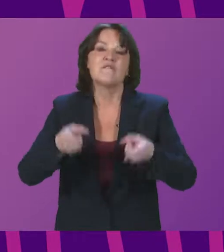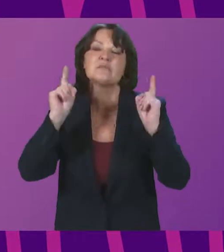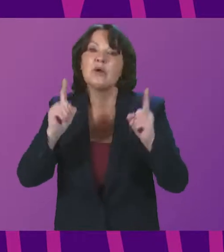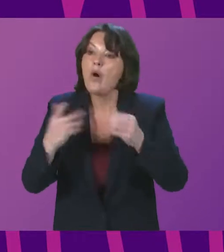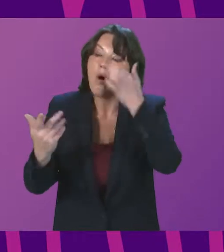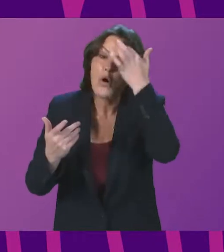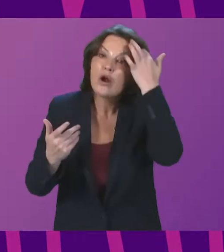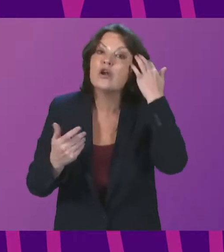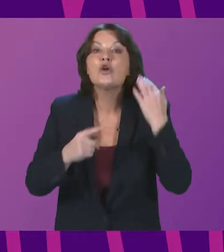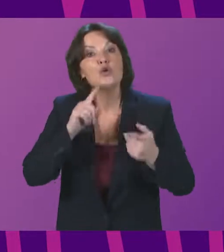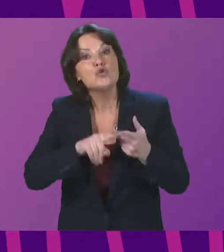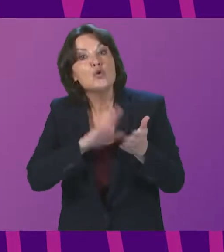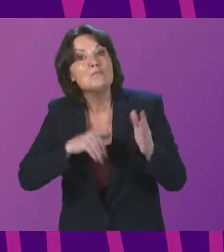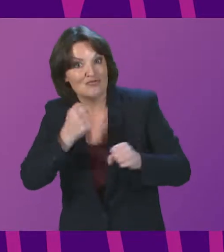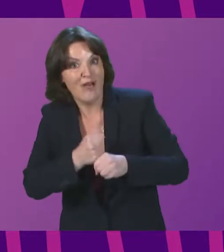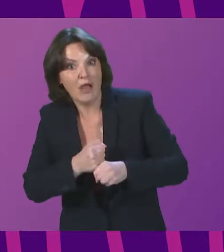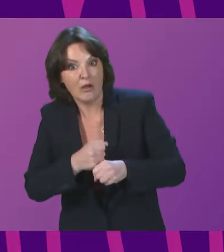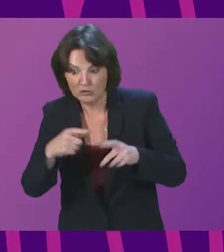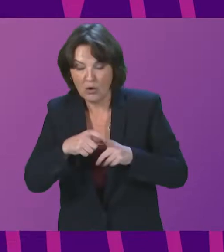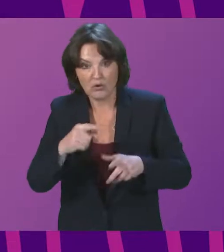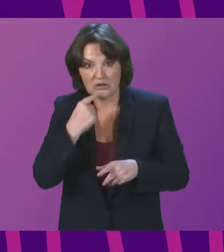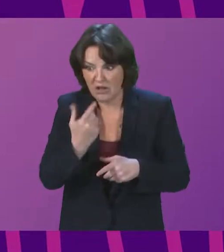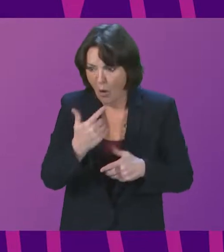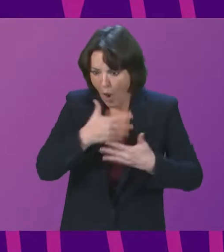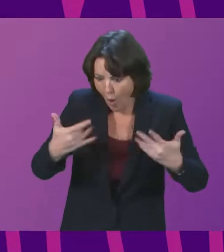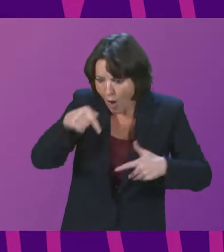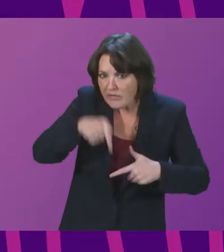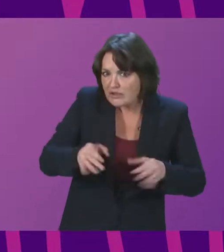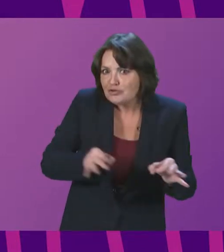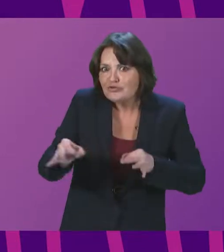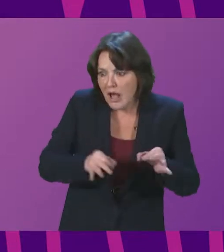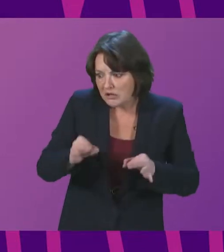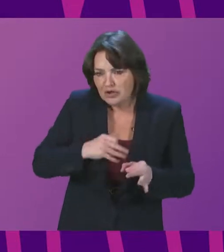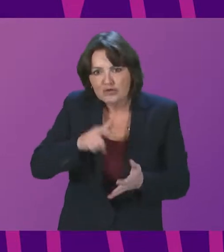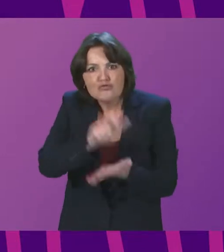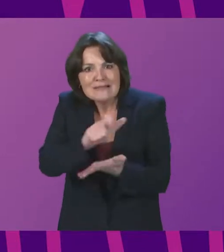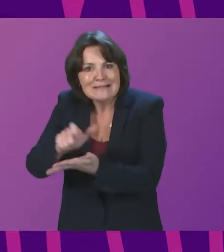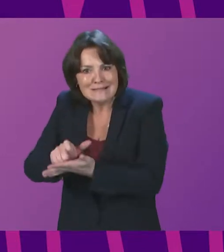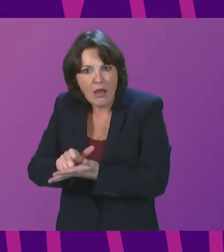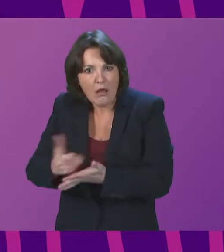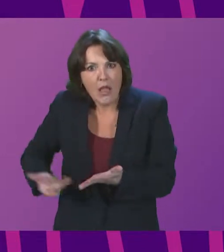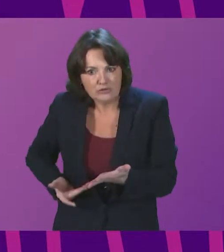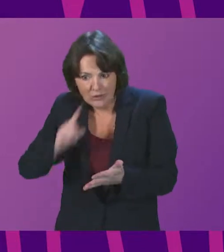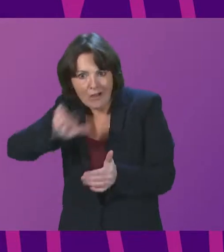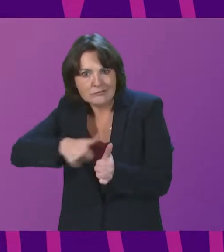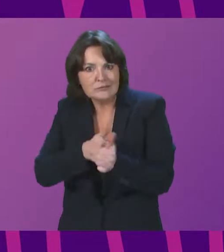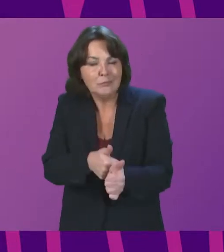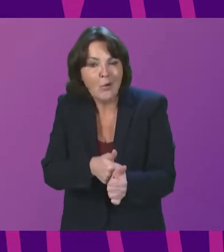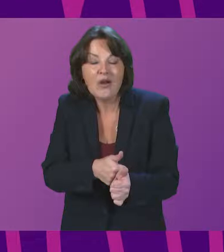Ewan MacDonald-Russell from the Scottish Retail Consortium said: “There is much in this strategy the retail industry can support”. Andrew McRae of the Federation of Small Businesses said that